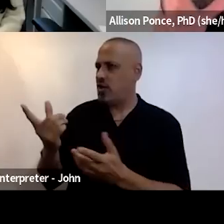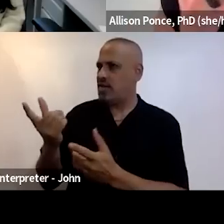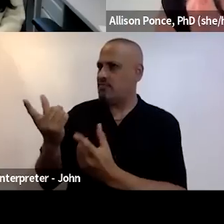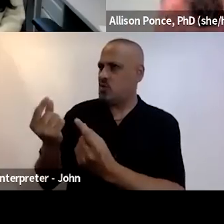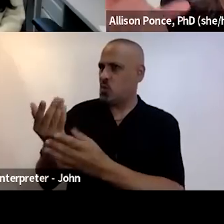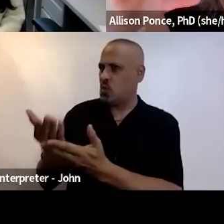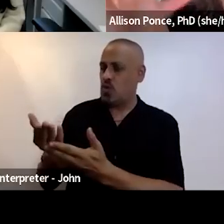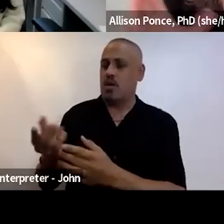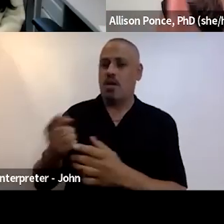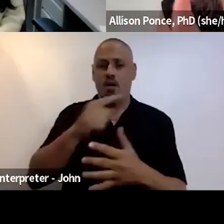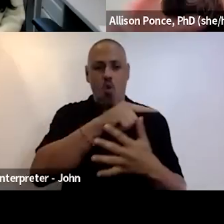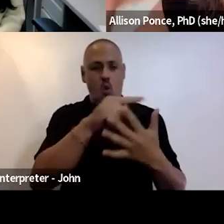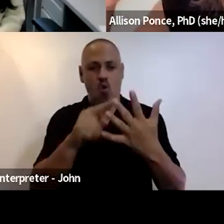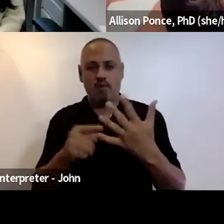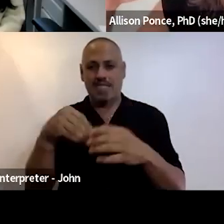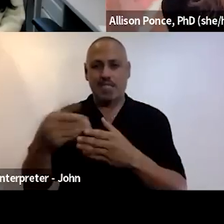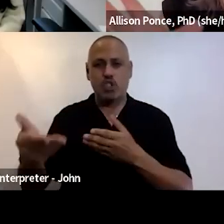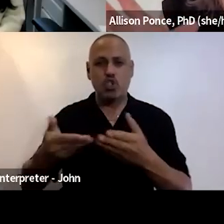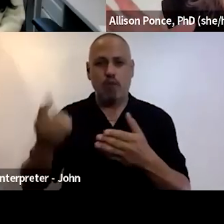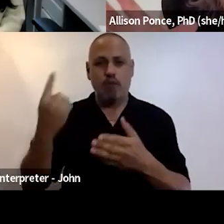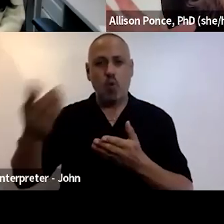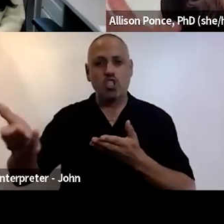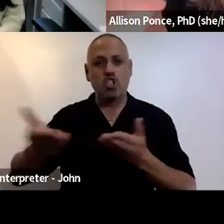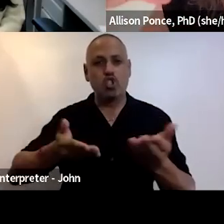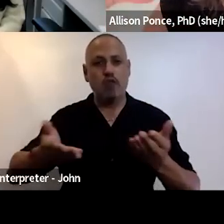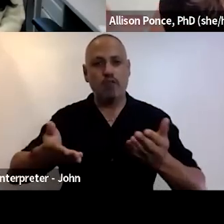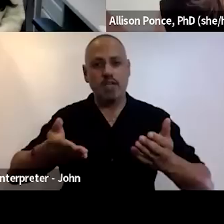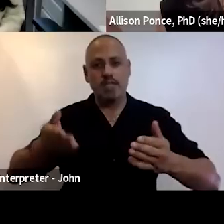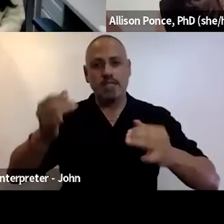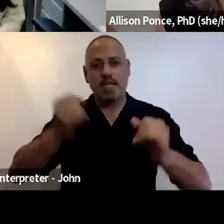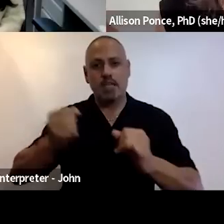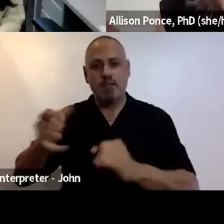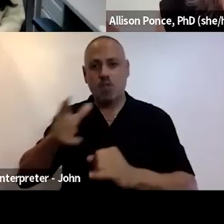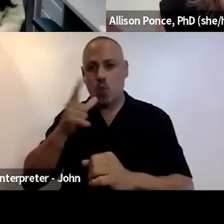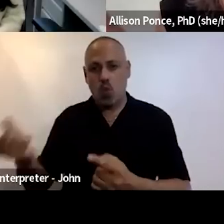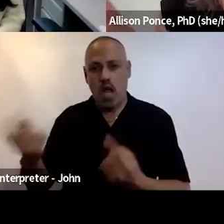but all of this is in service of serving the individuals who are coming